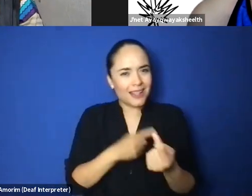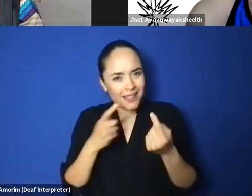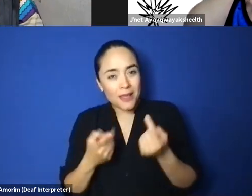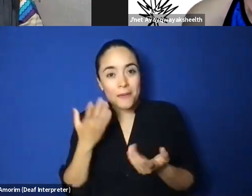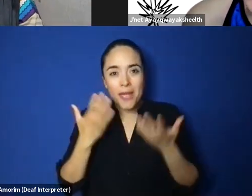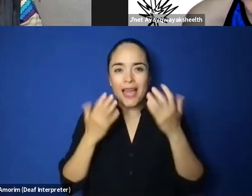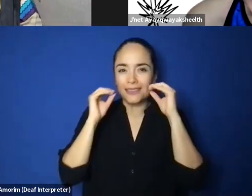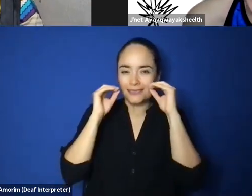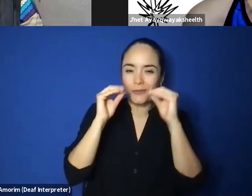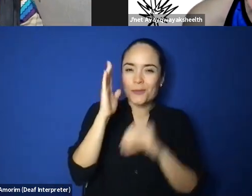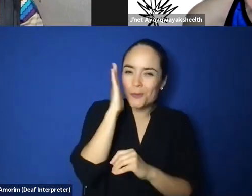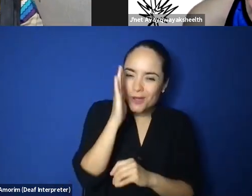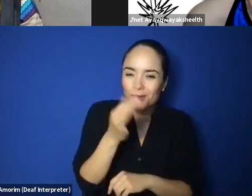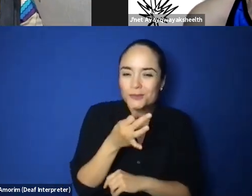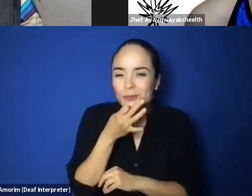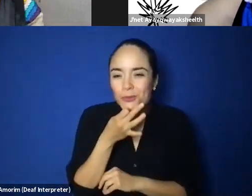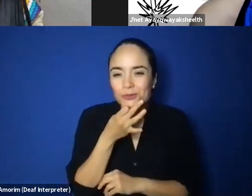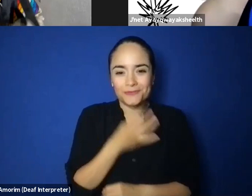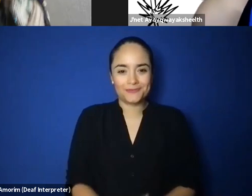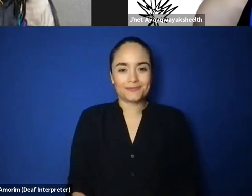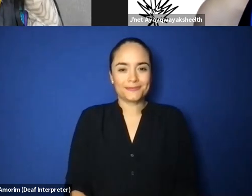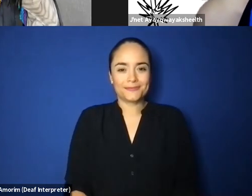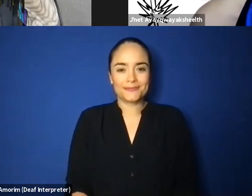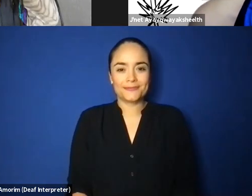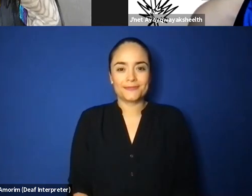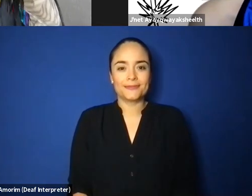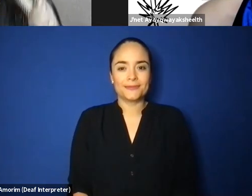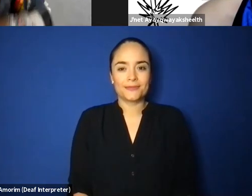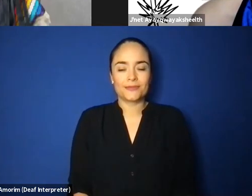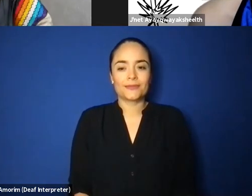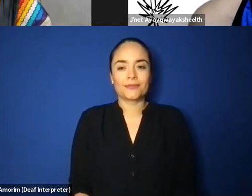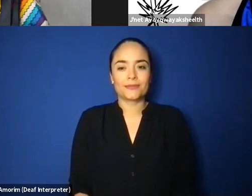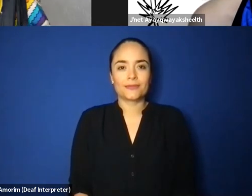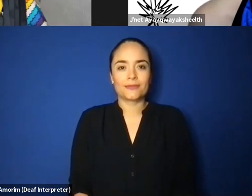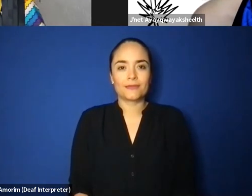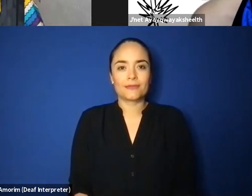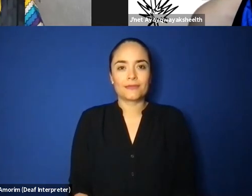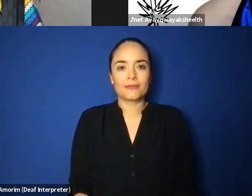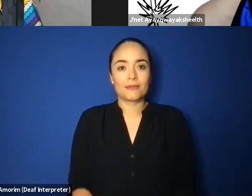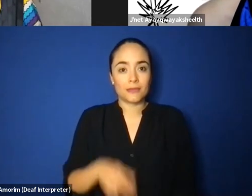But we're also wondering, too, is that something you just made up, or is that a dance that you learned?